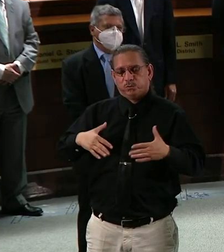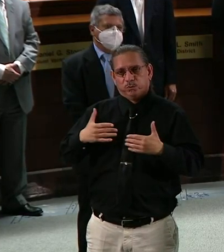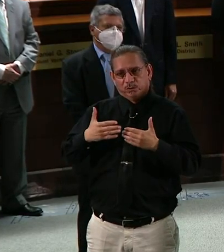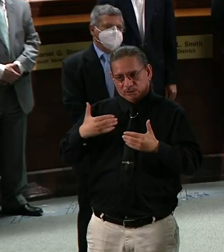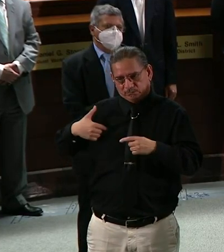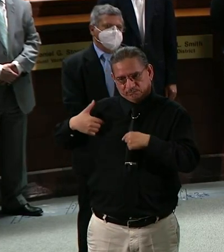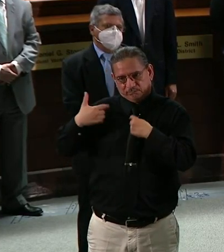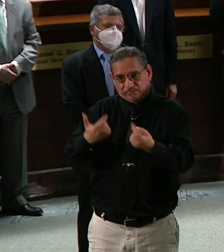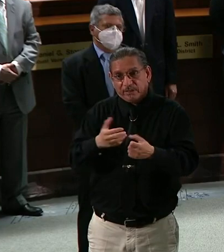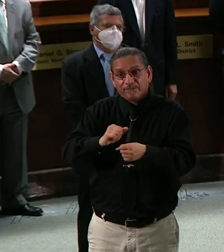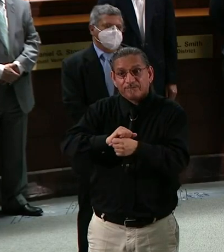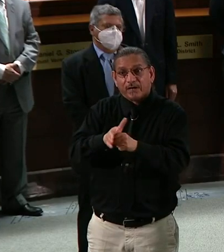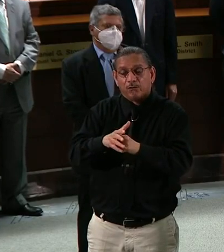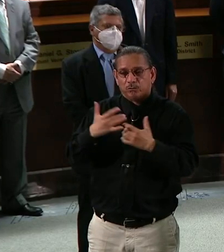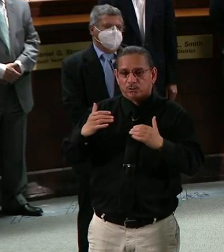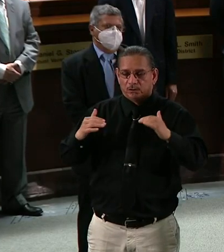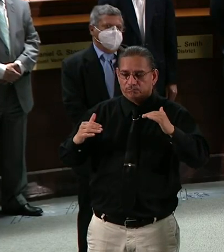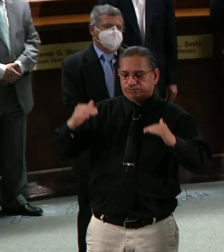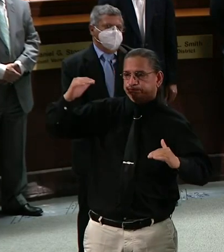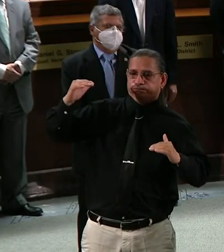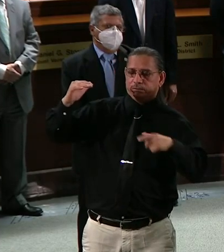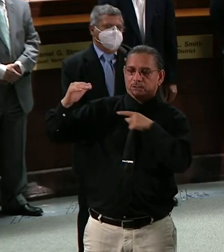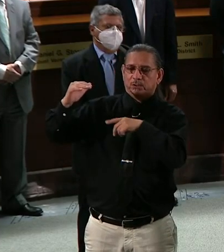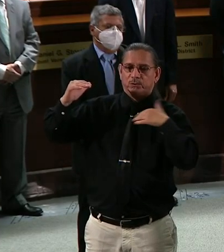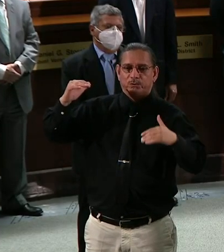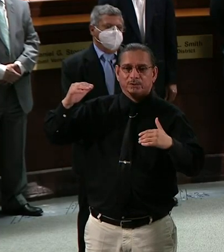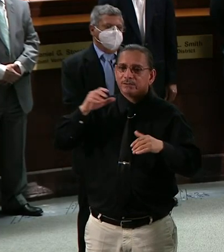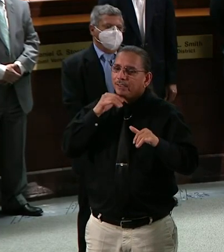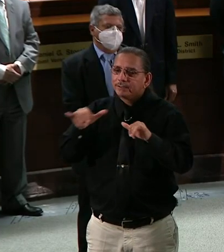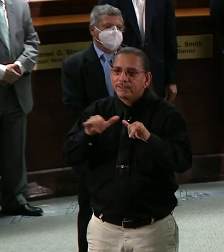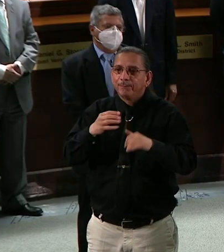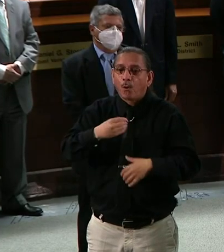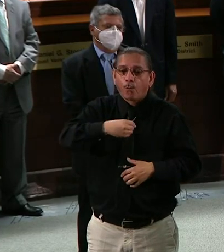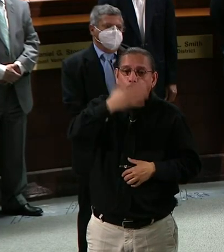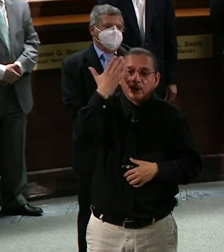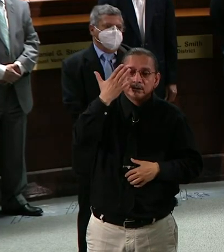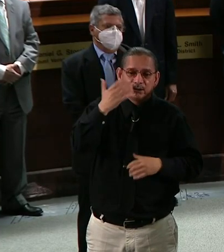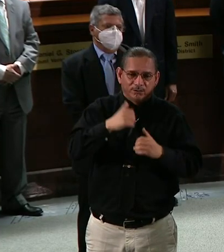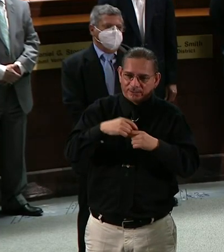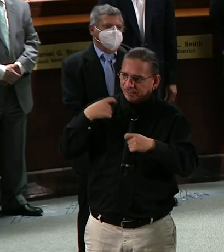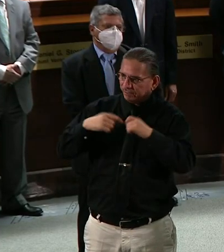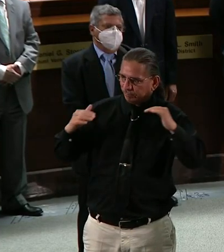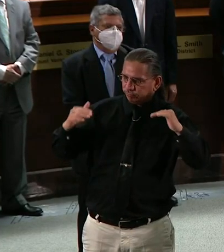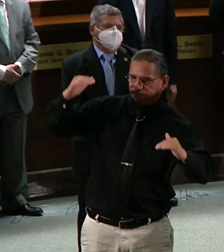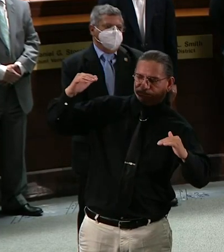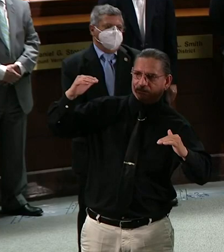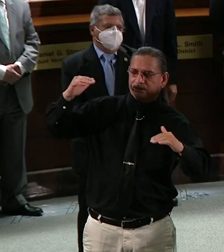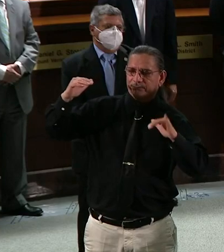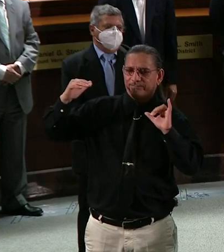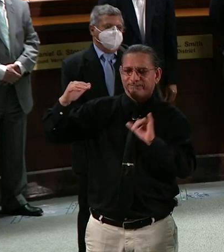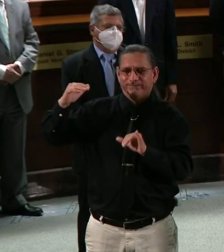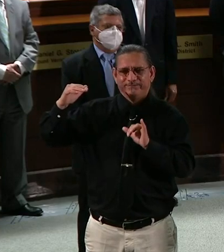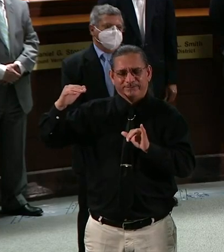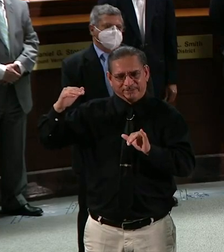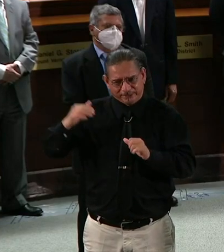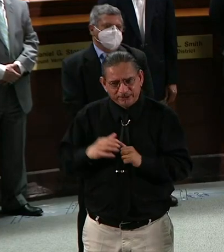DENTAL STEM BEING THESE PIECES